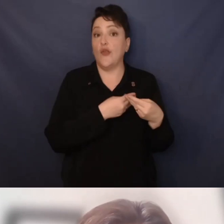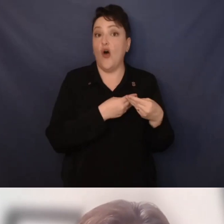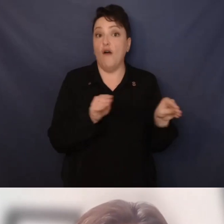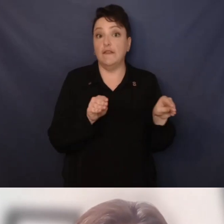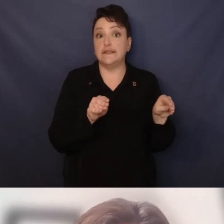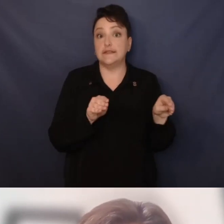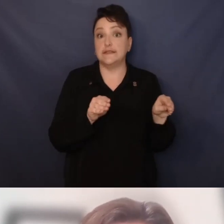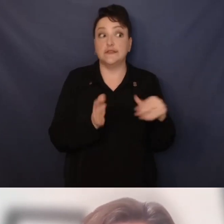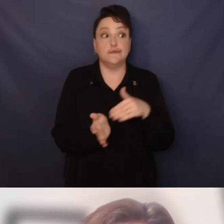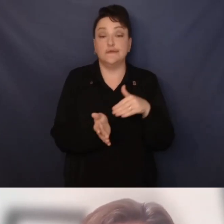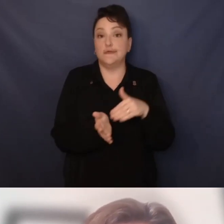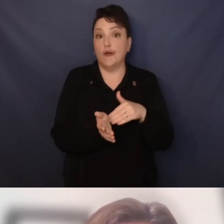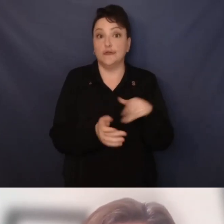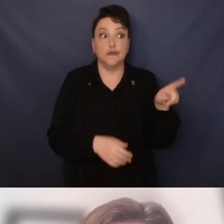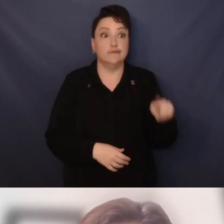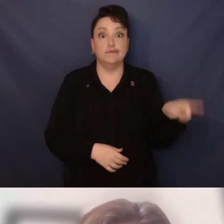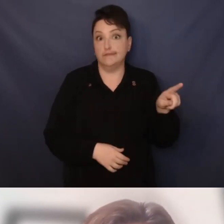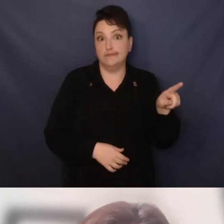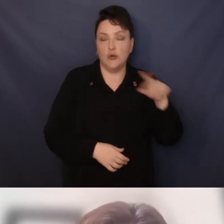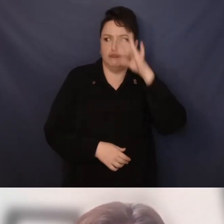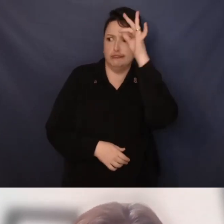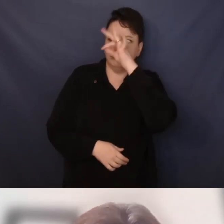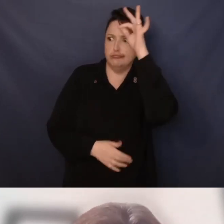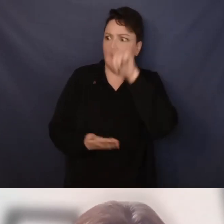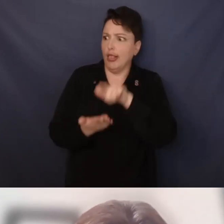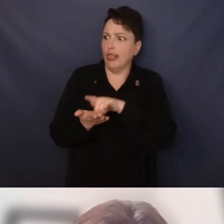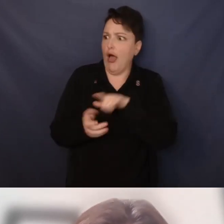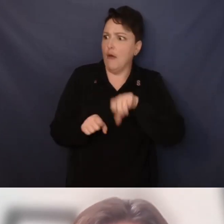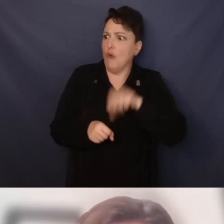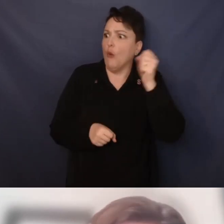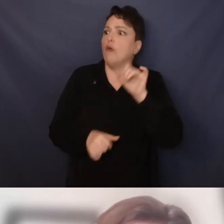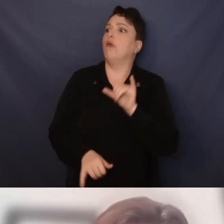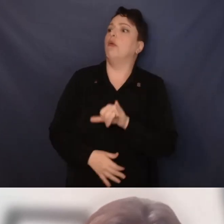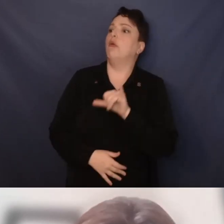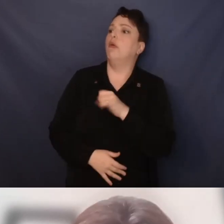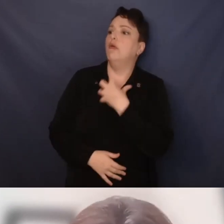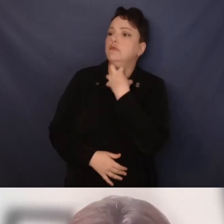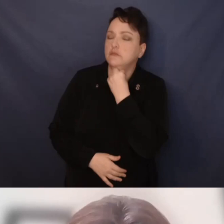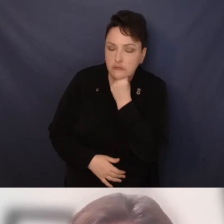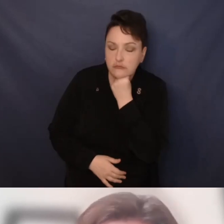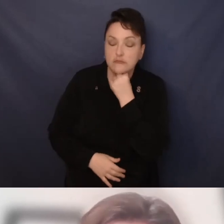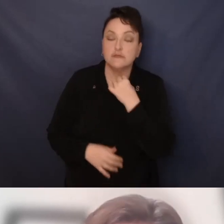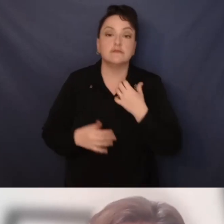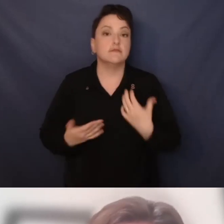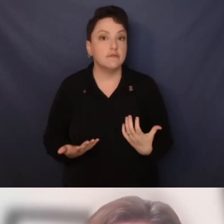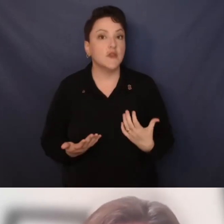So, you know, making a simple statement of I'm afraid you may be violating the law,